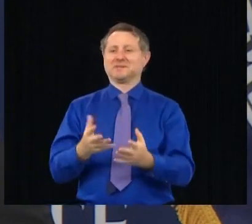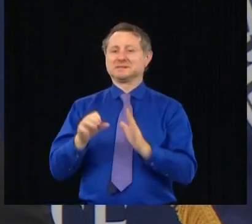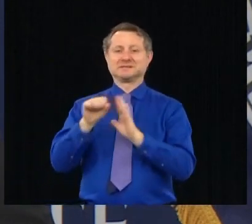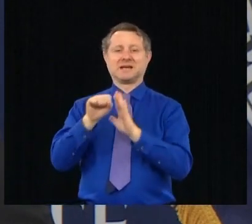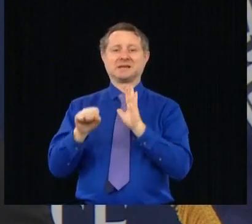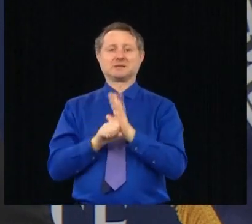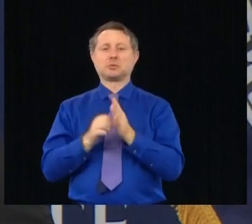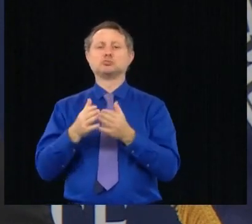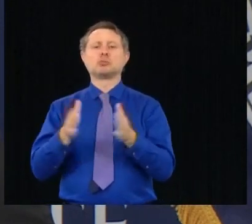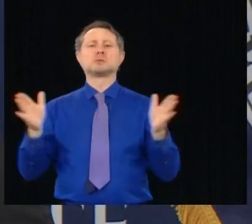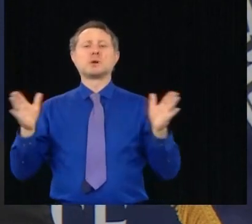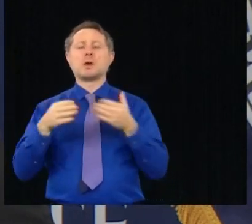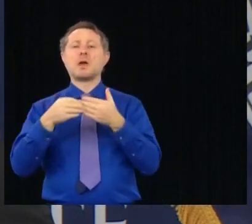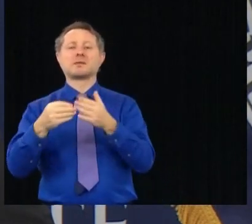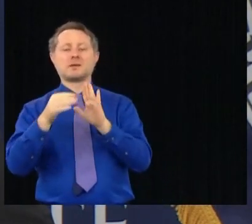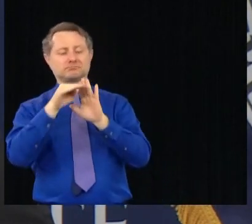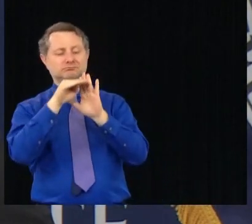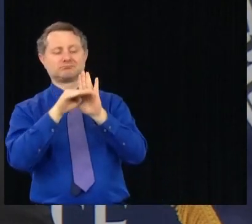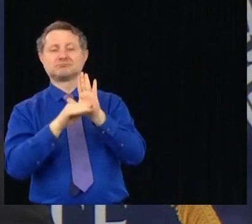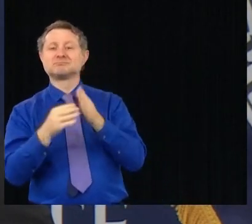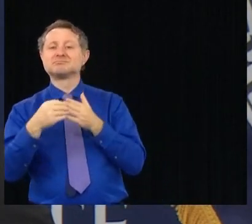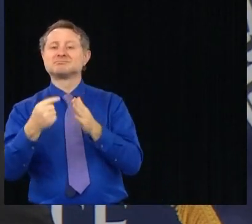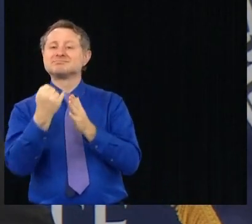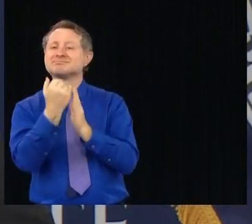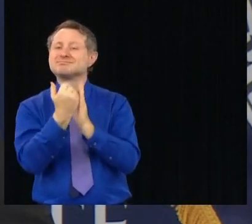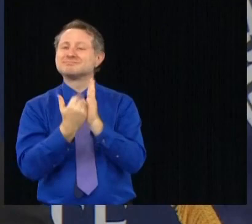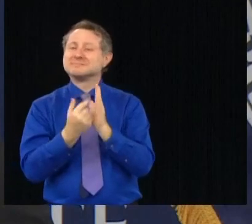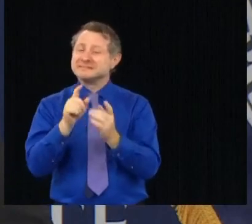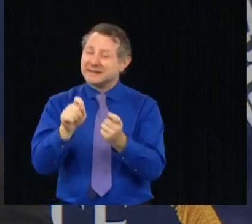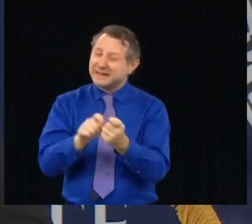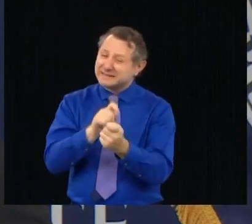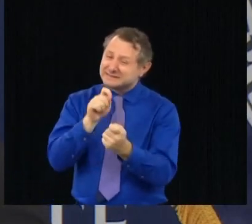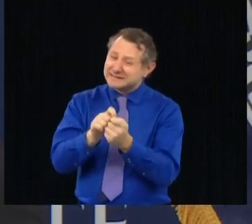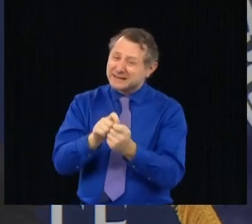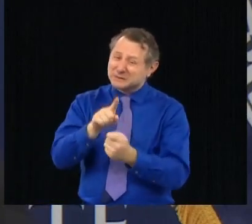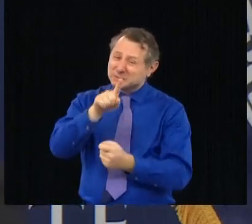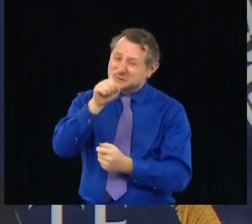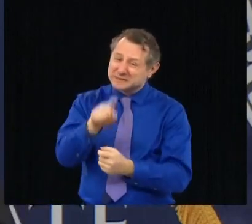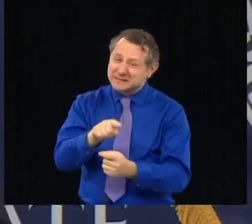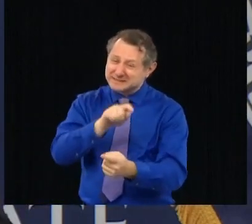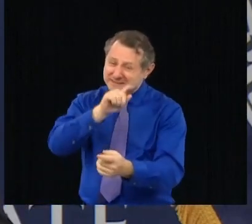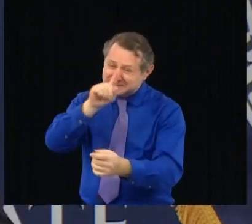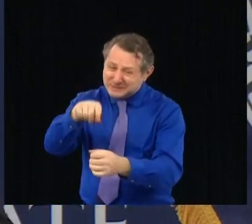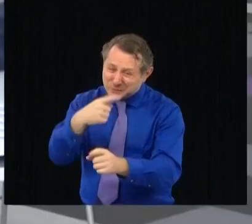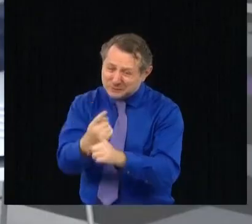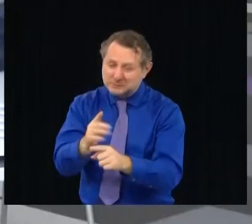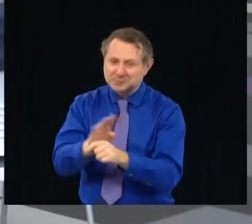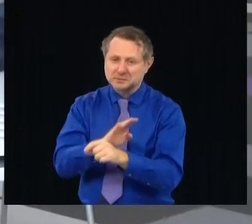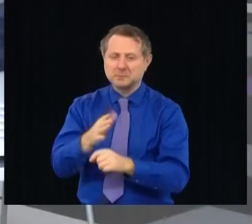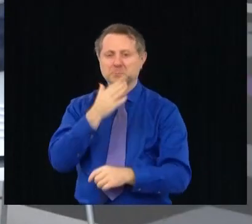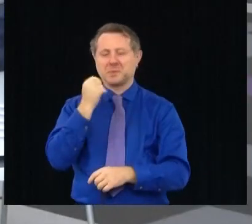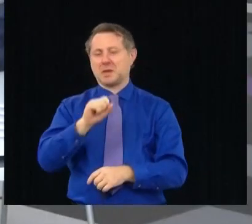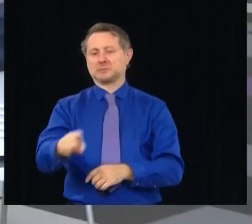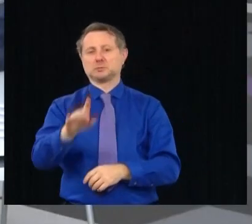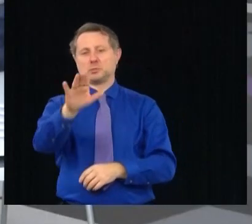WILL, WILL BE HANDLED LOCALLY, STATEWIDE OVERALL GUIDELINES AND